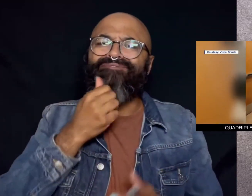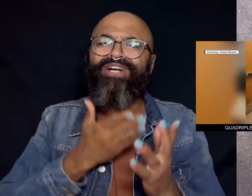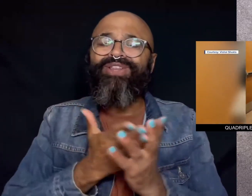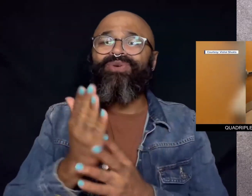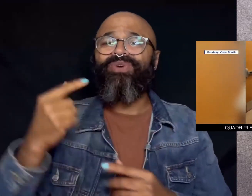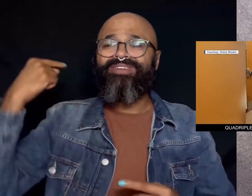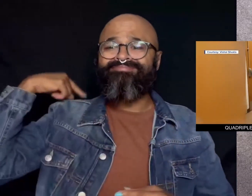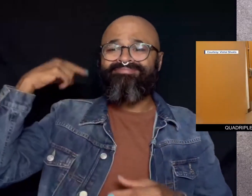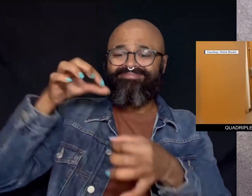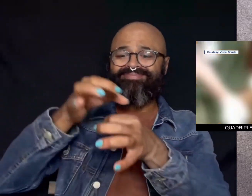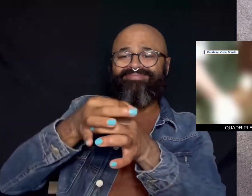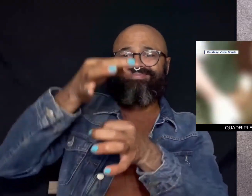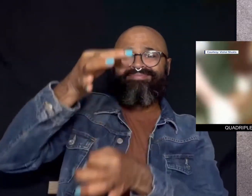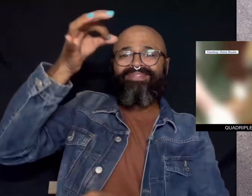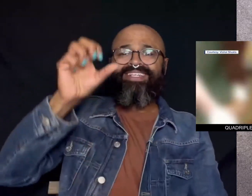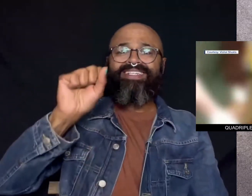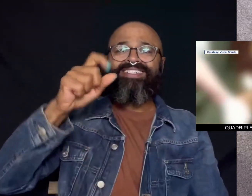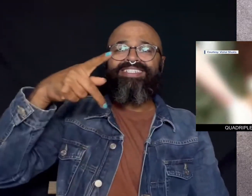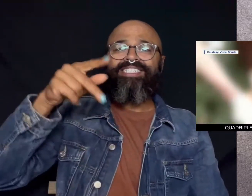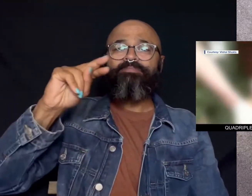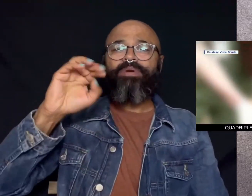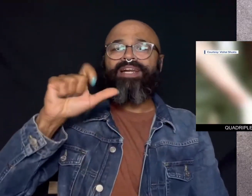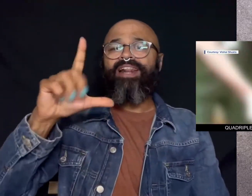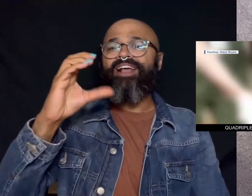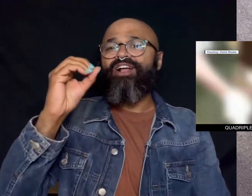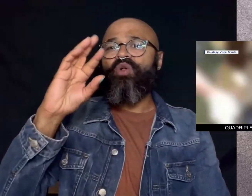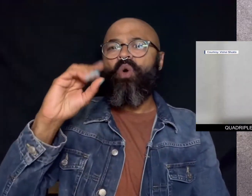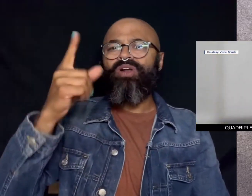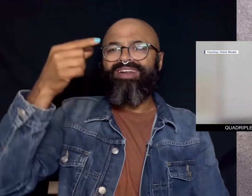he suffered a spinal cord injury after a body surfing accident.